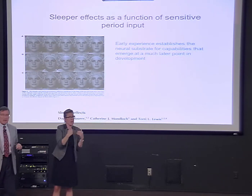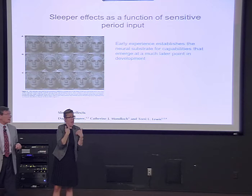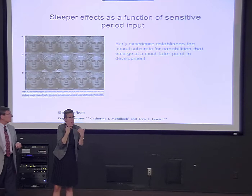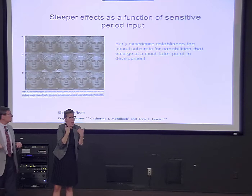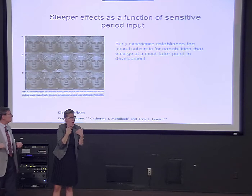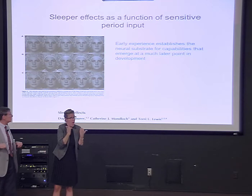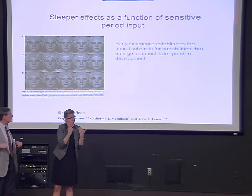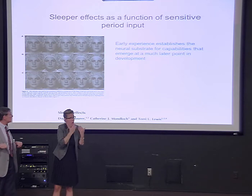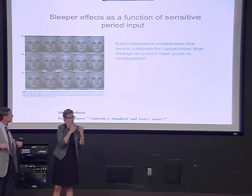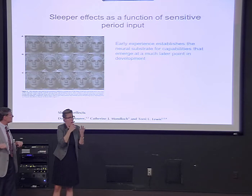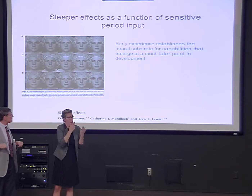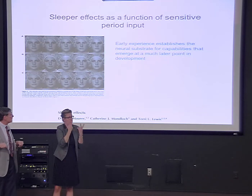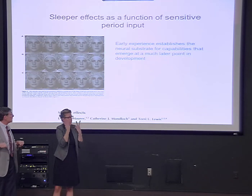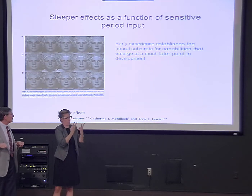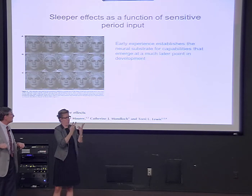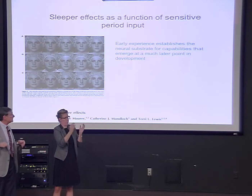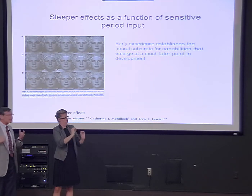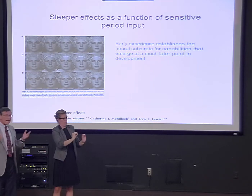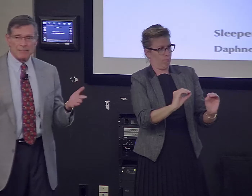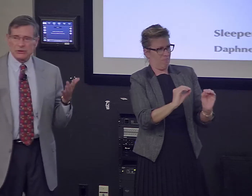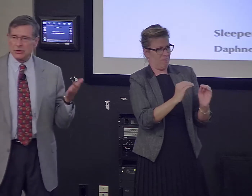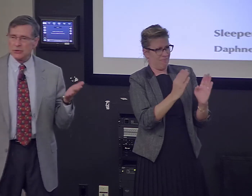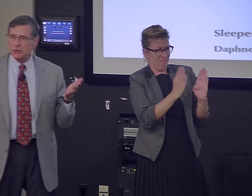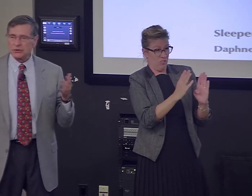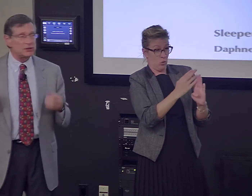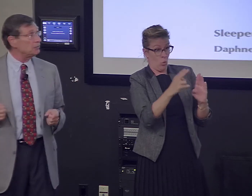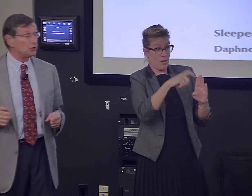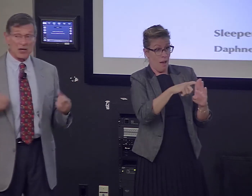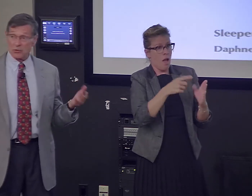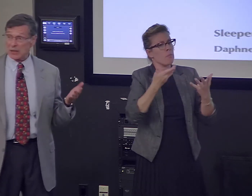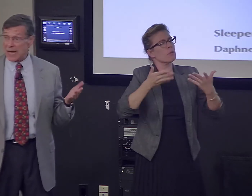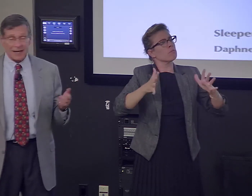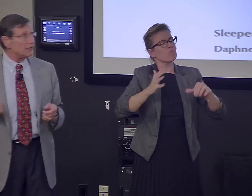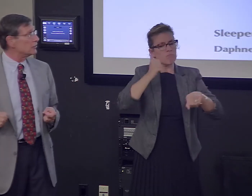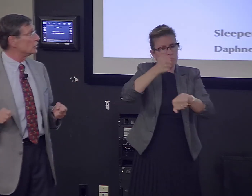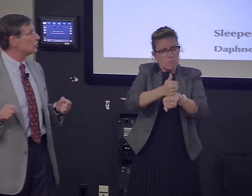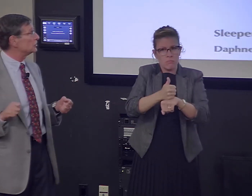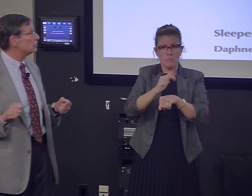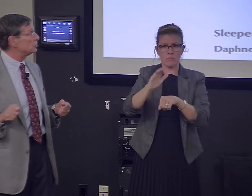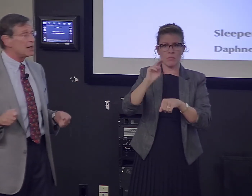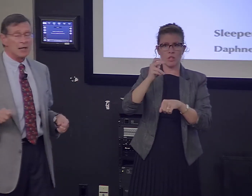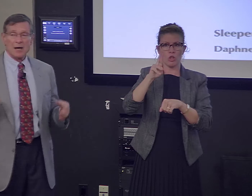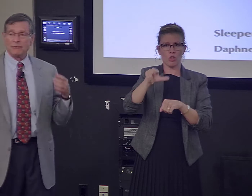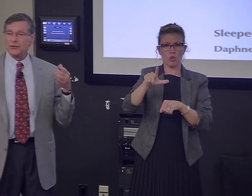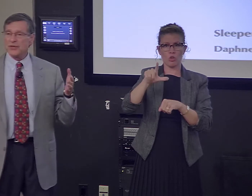they had experienced established a neural substrate or the lack of a neural substrate for